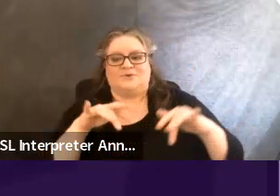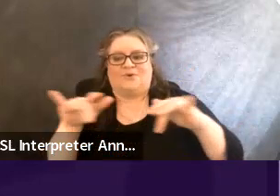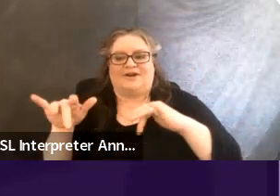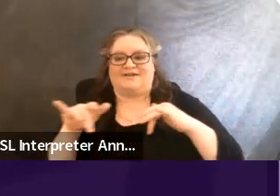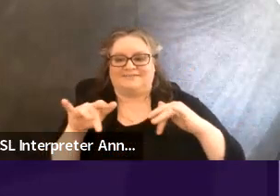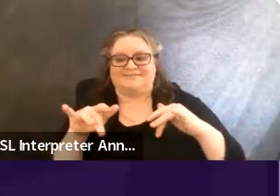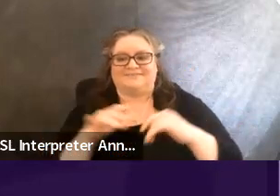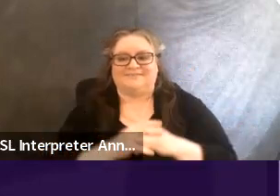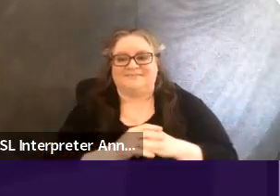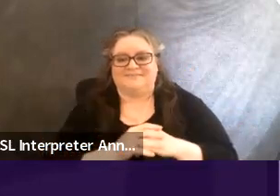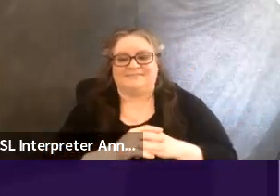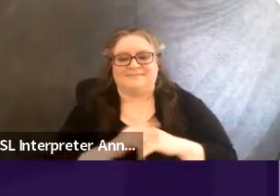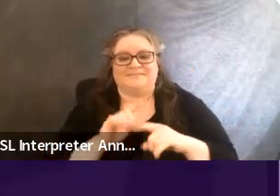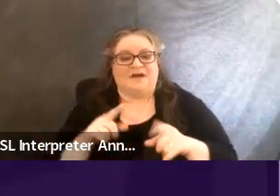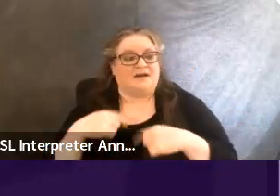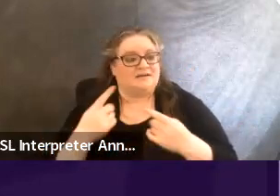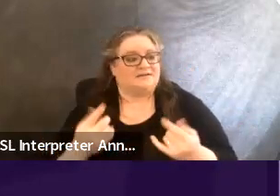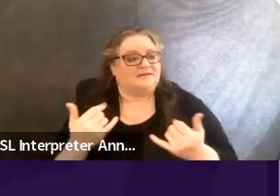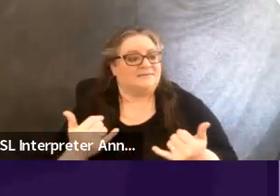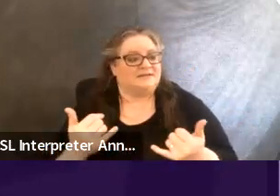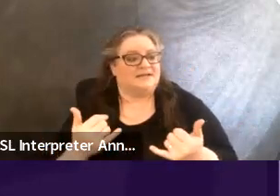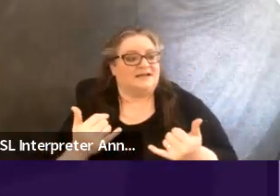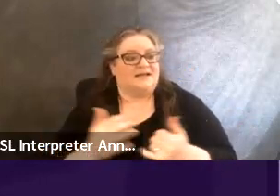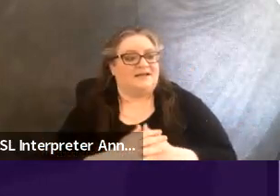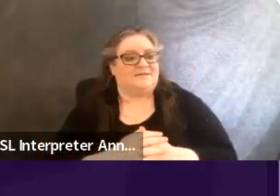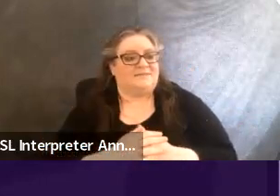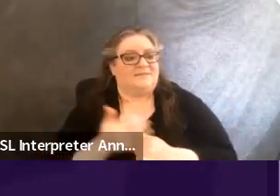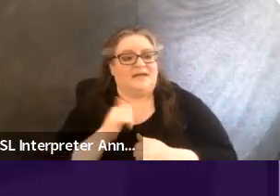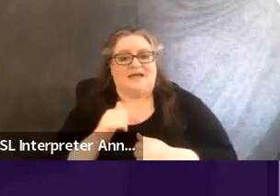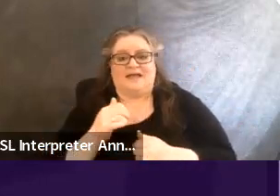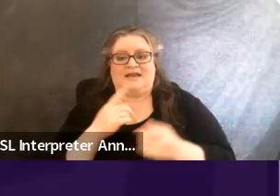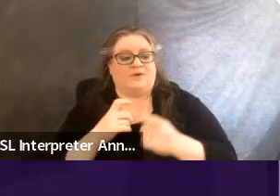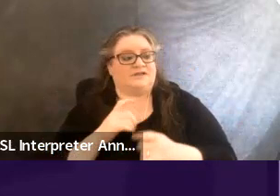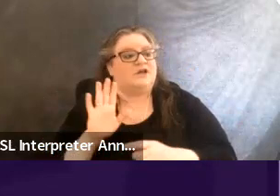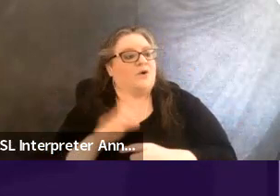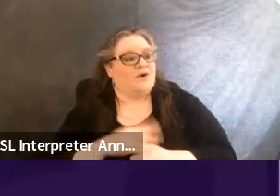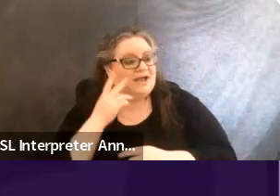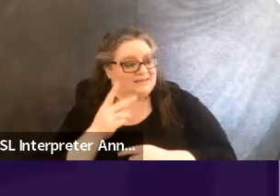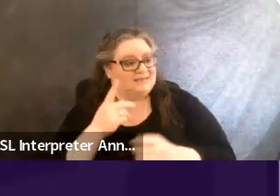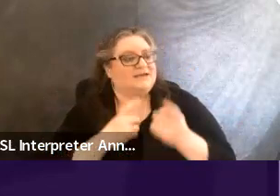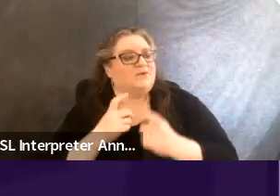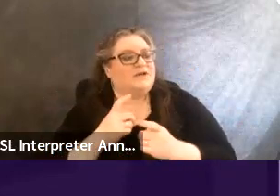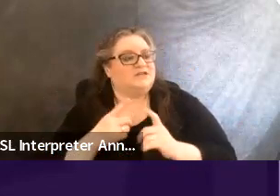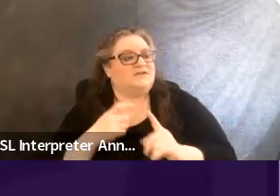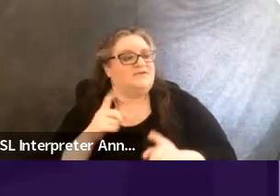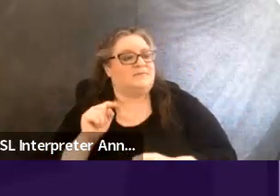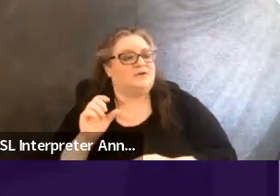But in the meantime, do we have any questions? Oh. I see a question from Toby.